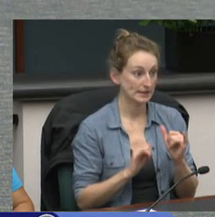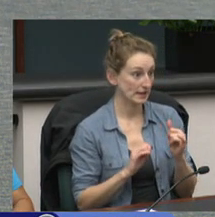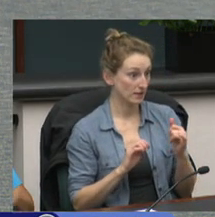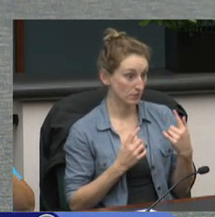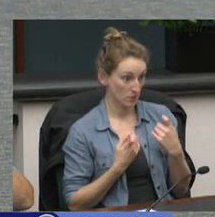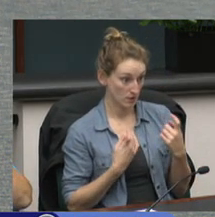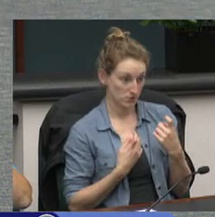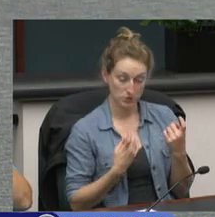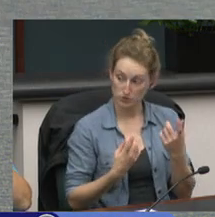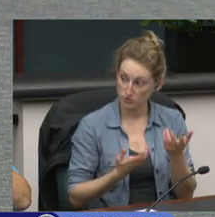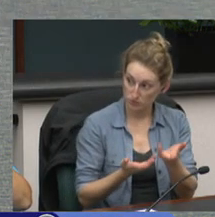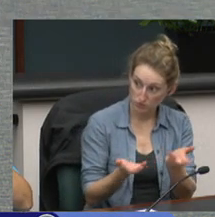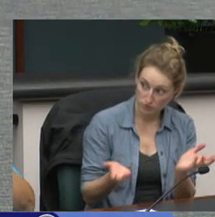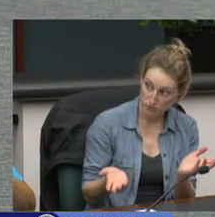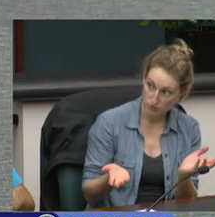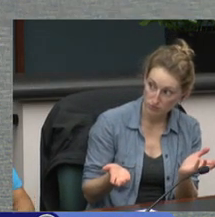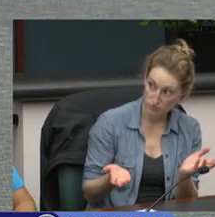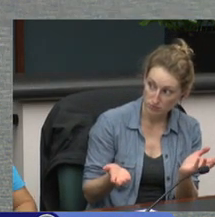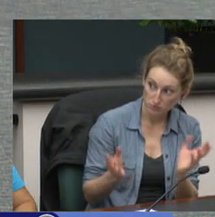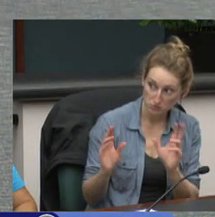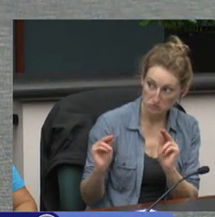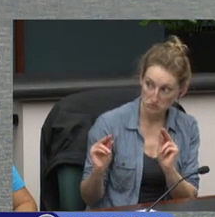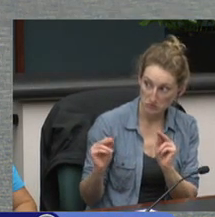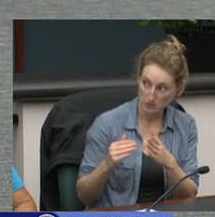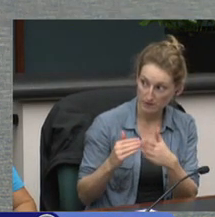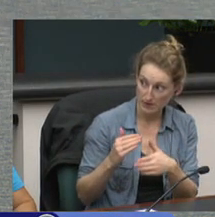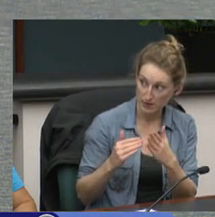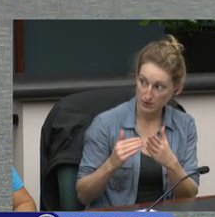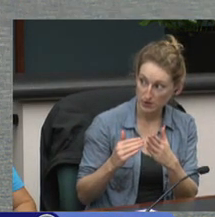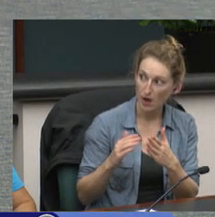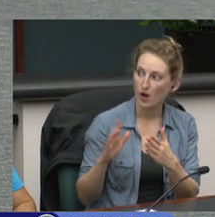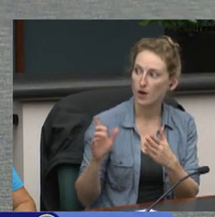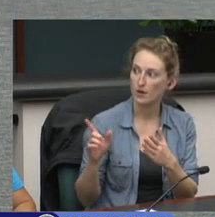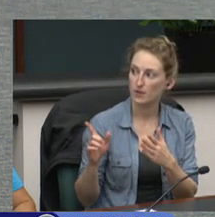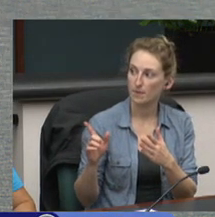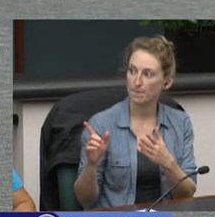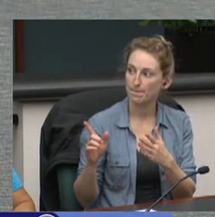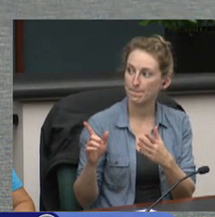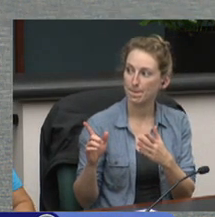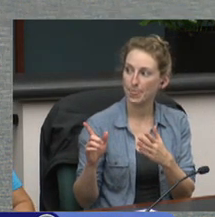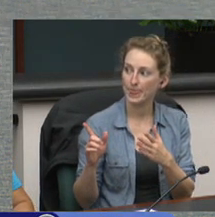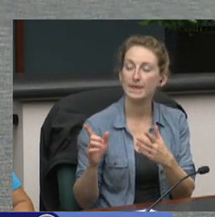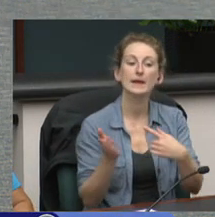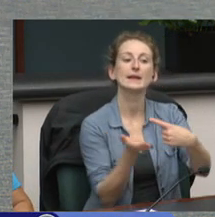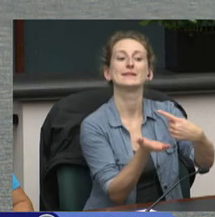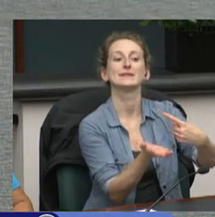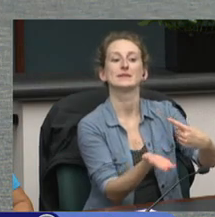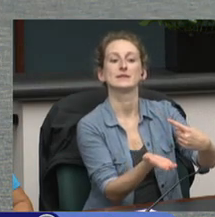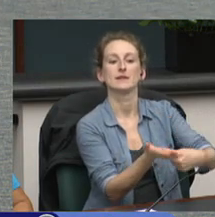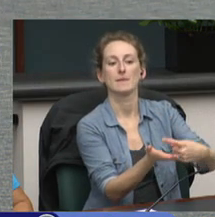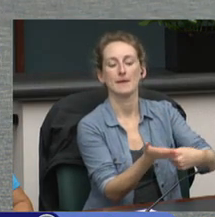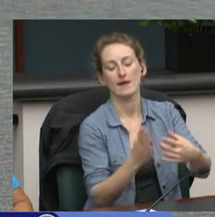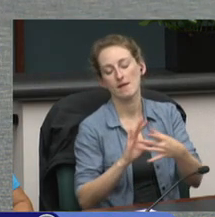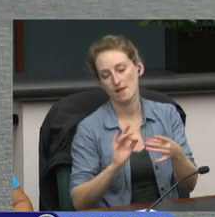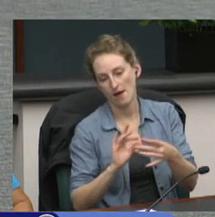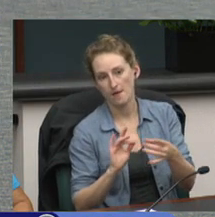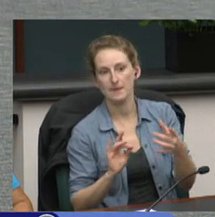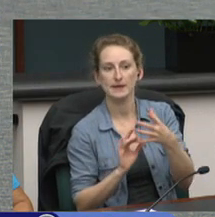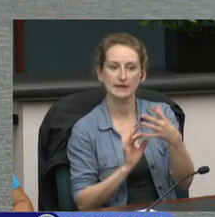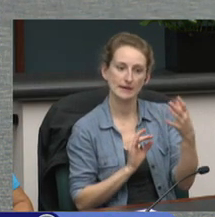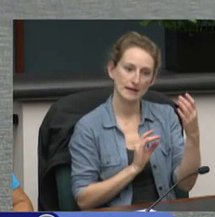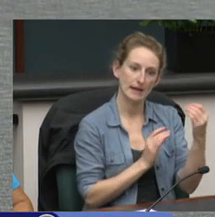we will now go to sorry debate comment and debate comes mr. Bowman